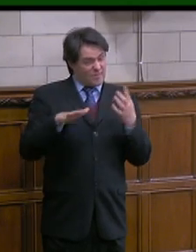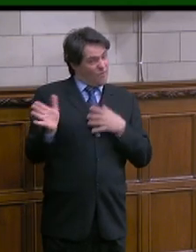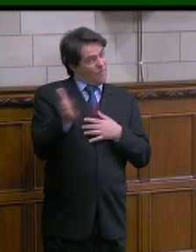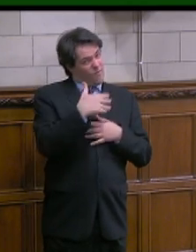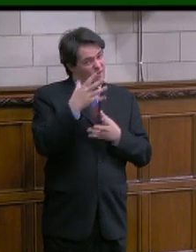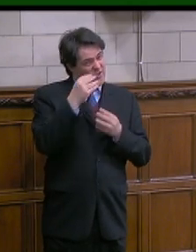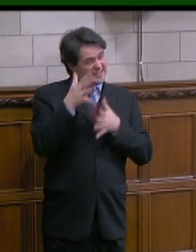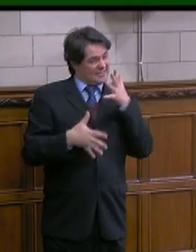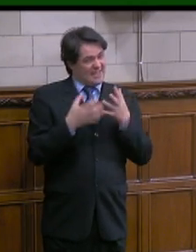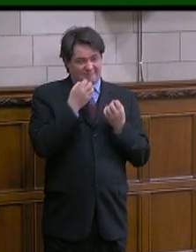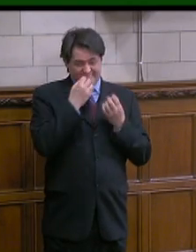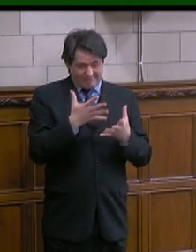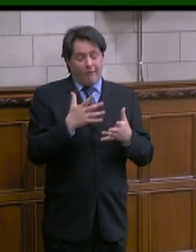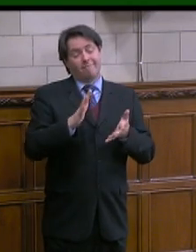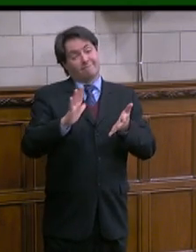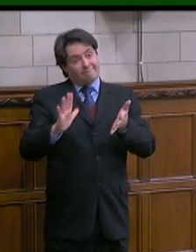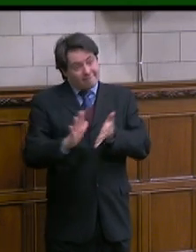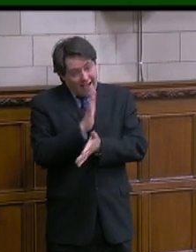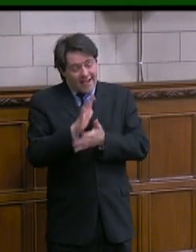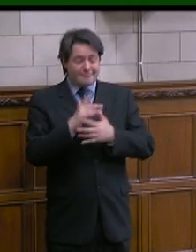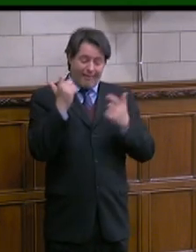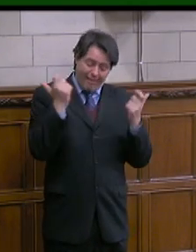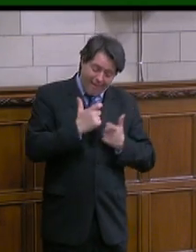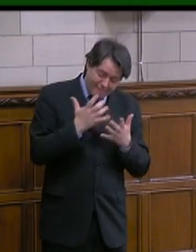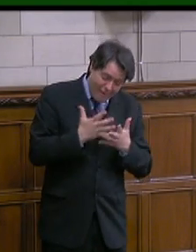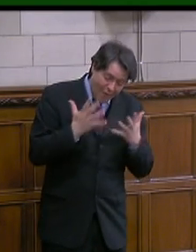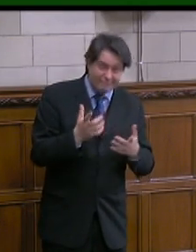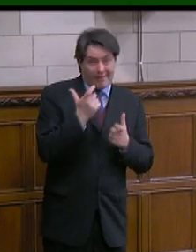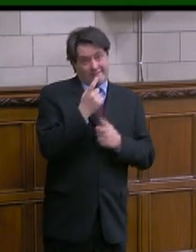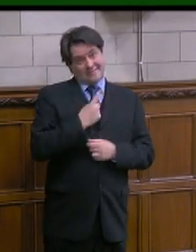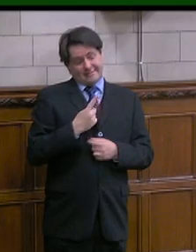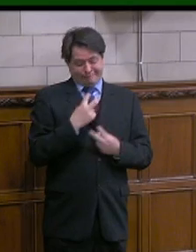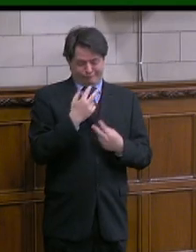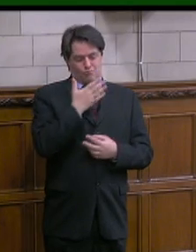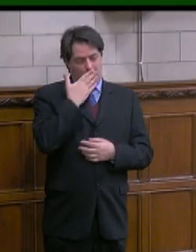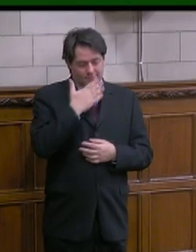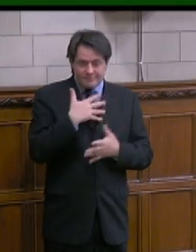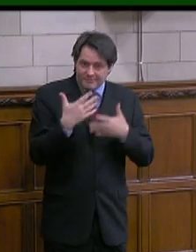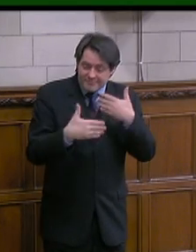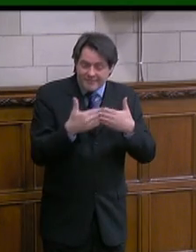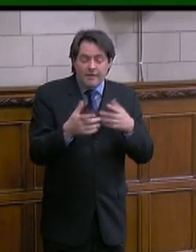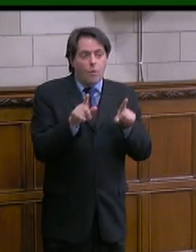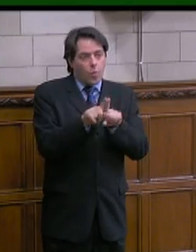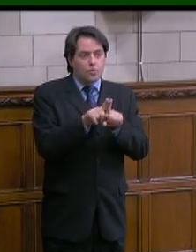Not only did I have a lot of fun and laugh at myself, but it meant that I could create